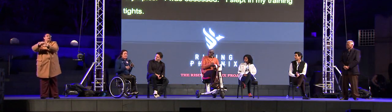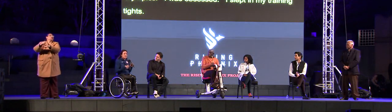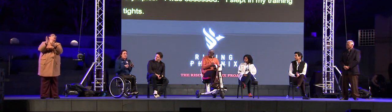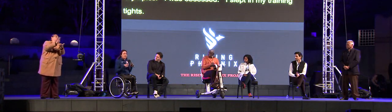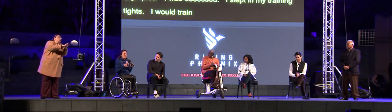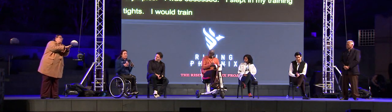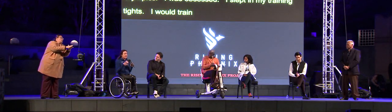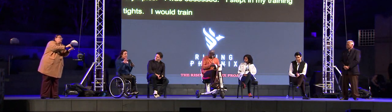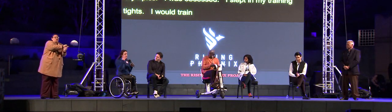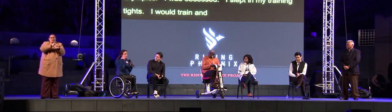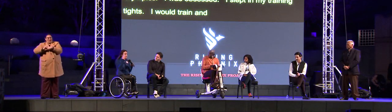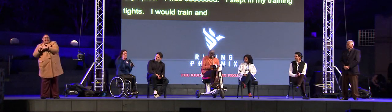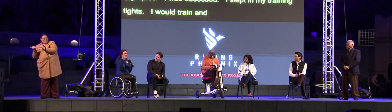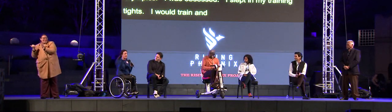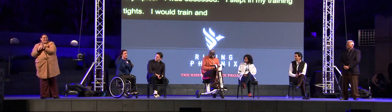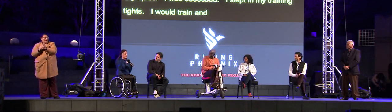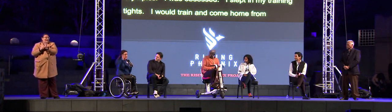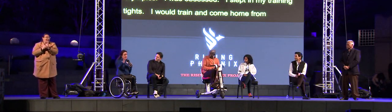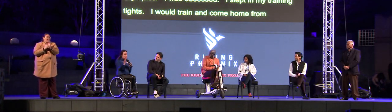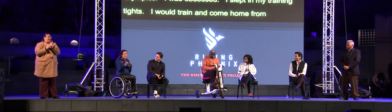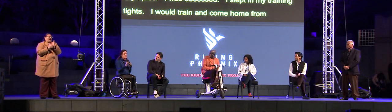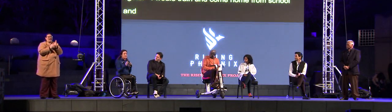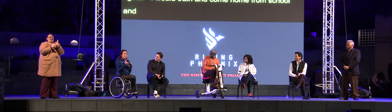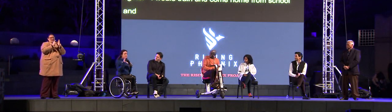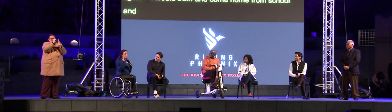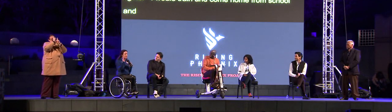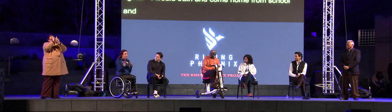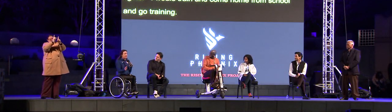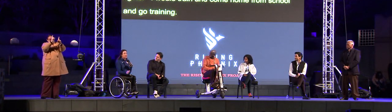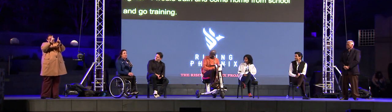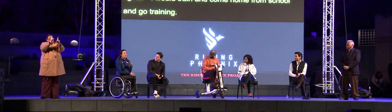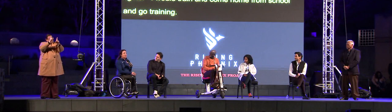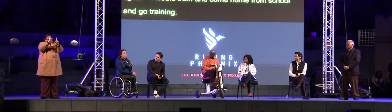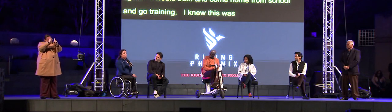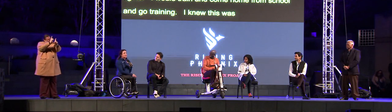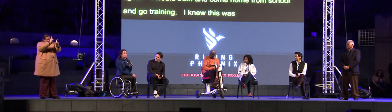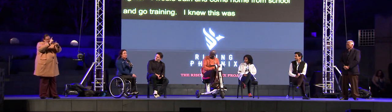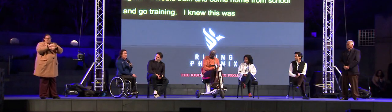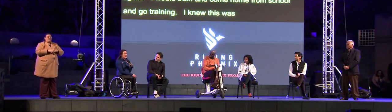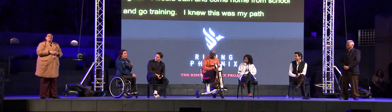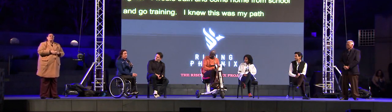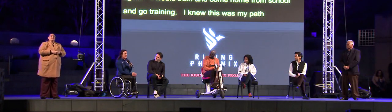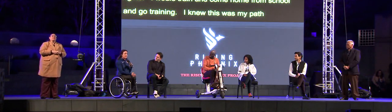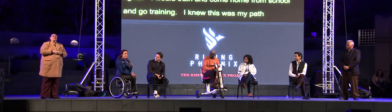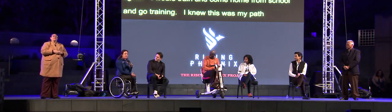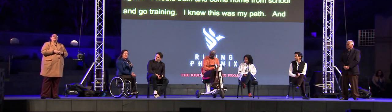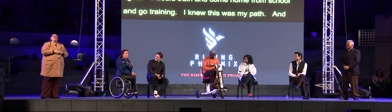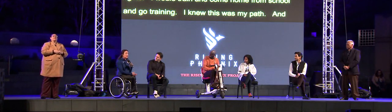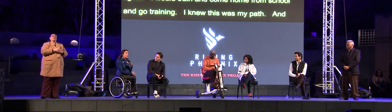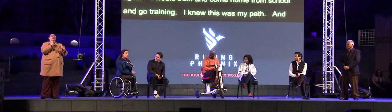And so I knew that this was my destination, and this was my path. And so when I made the team, I was actually